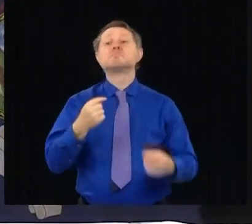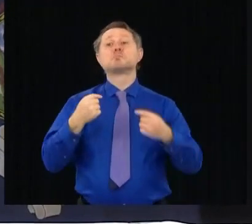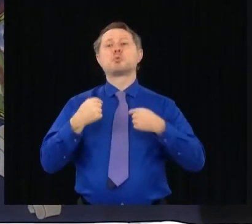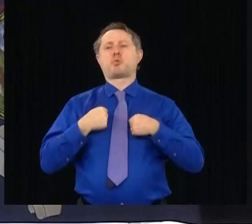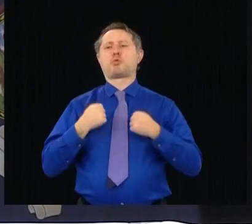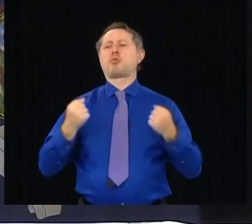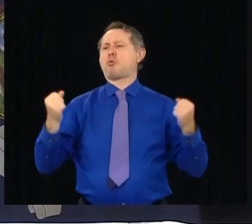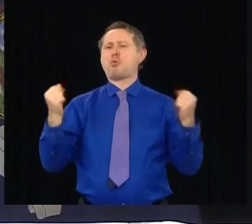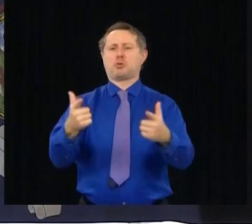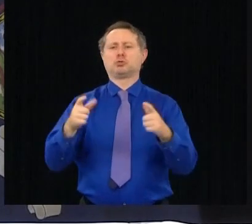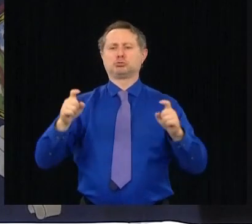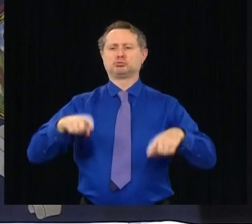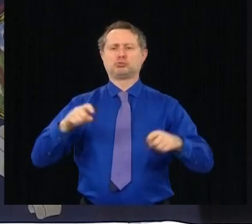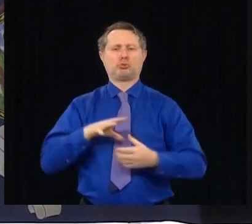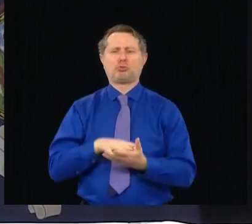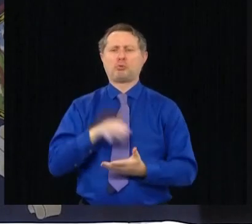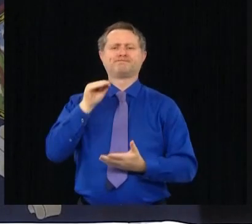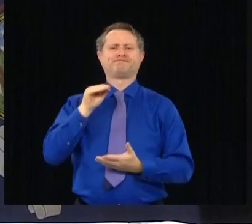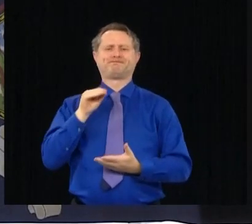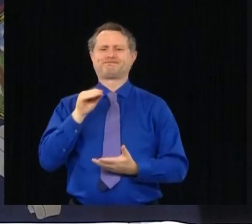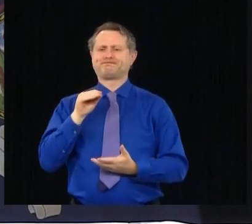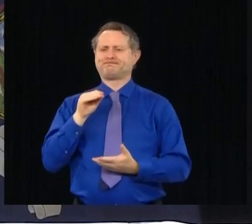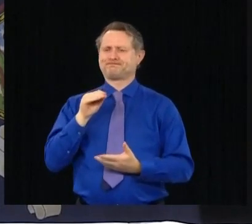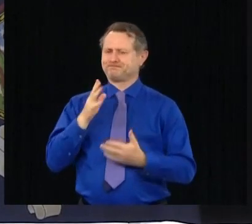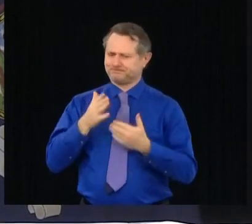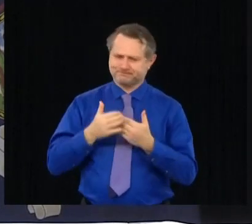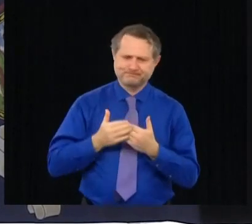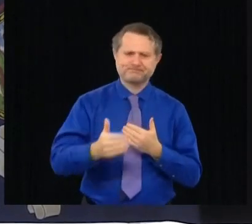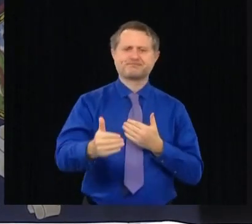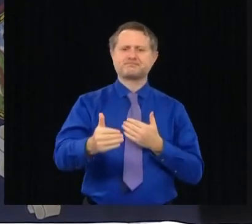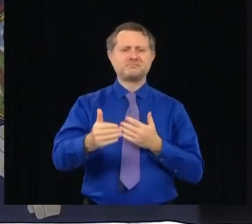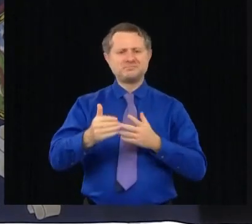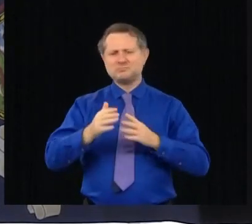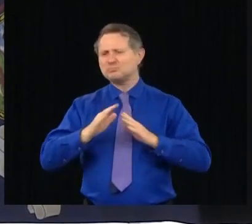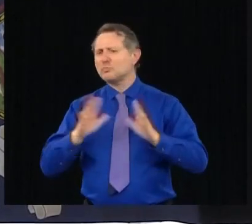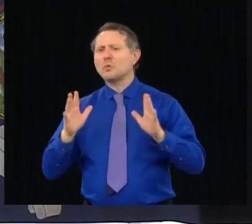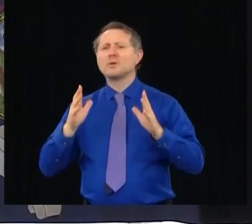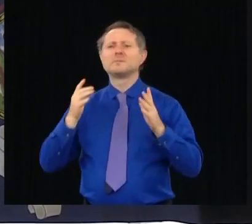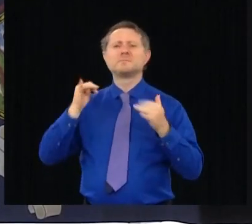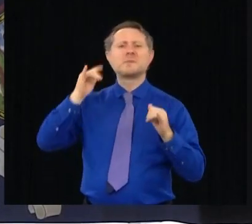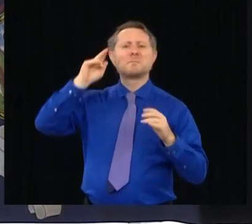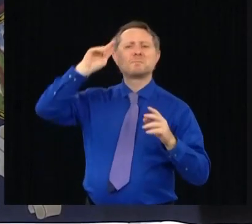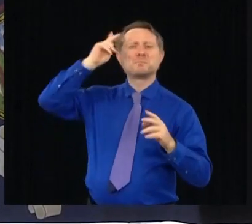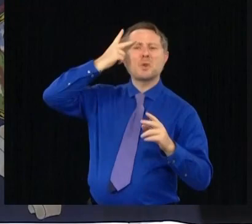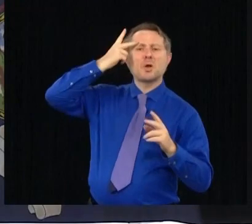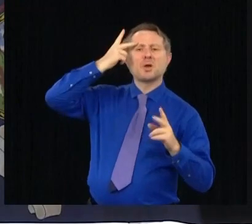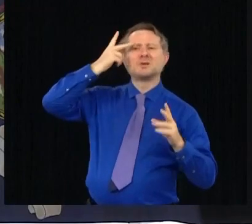INVESTIGATION INTO THE NURSING HOME SITUATION IN NEW YORK. I WOULD LIKE TO SAY THAT WE ARE ENLIGHTENED ENOUGH WHERE